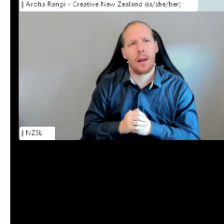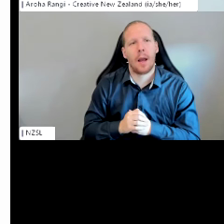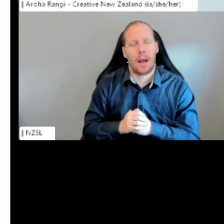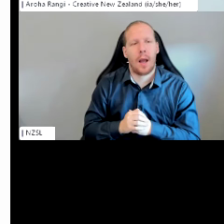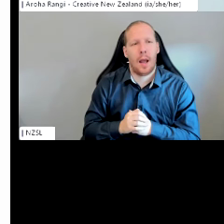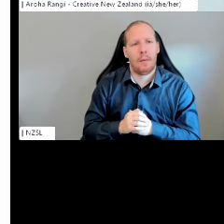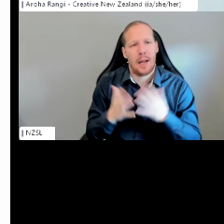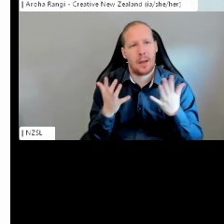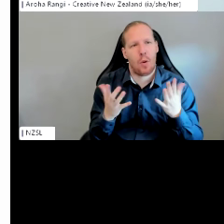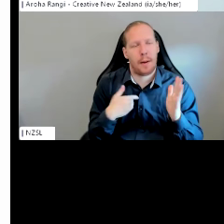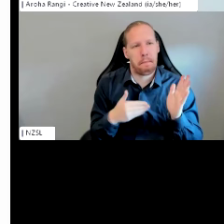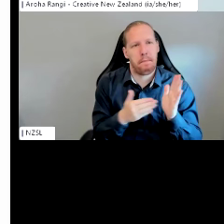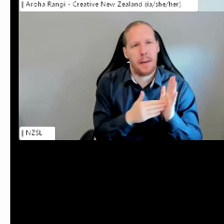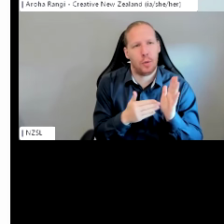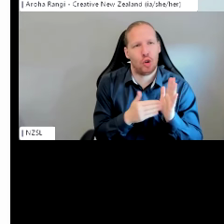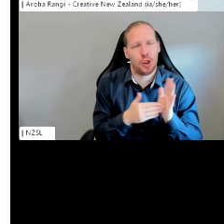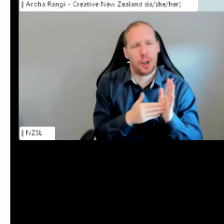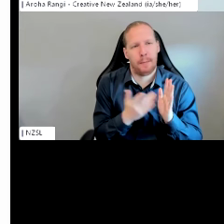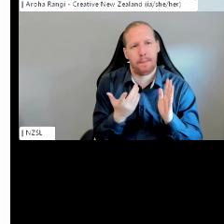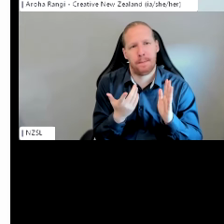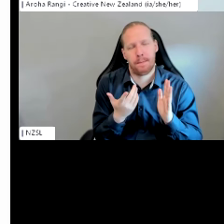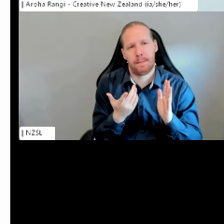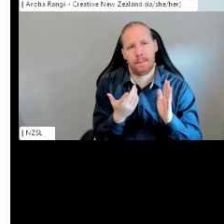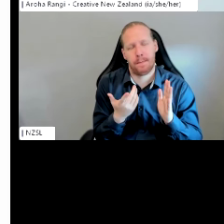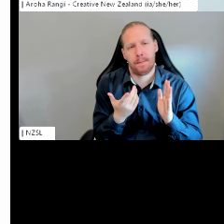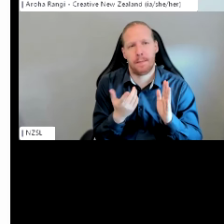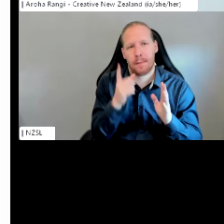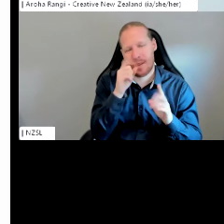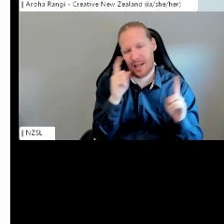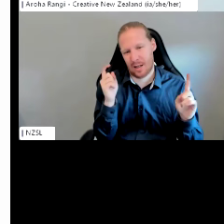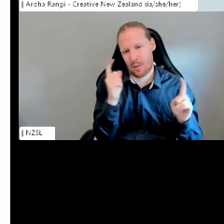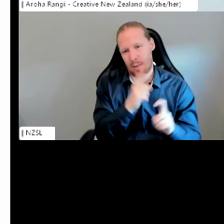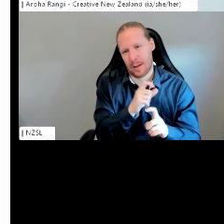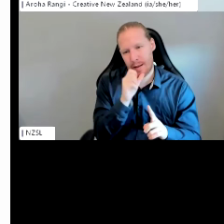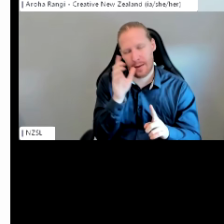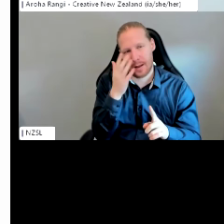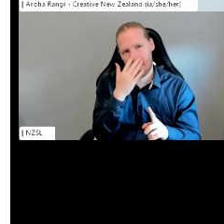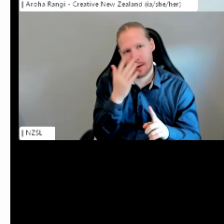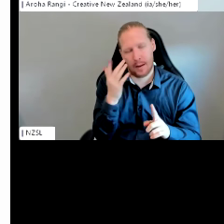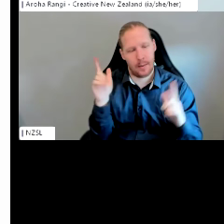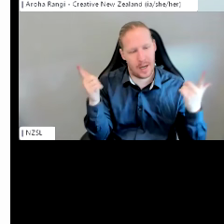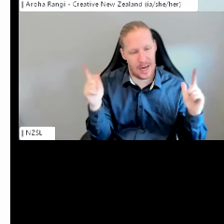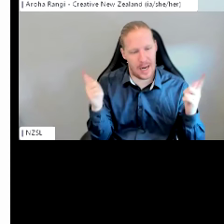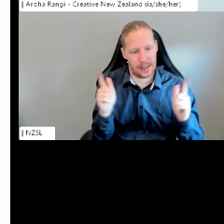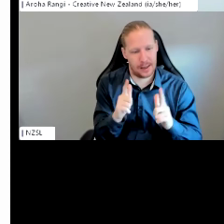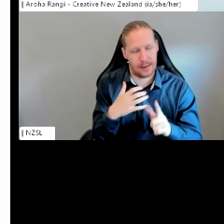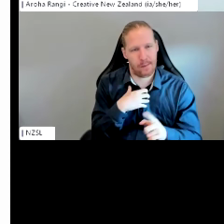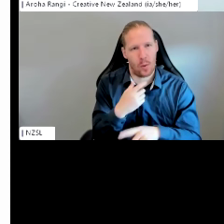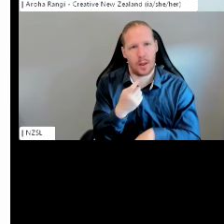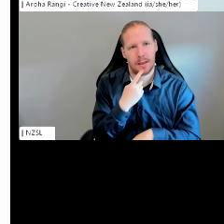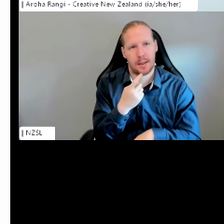you might find that that the people uh will um be much more willing to join. Um Tate Britain, Tate